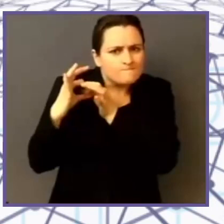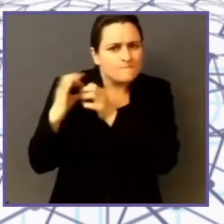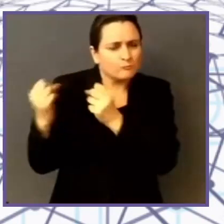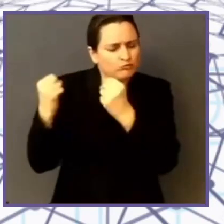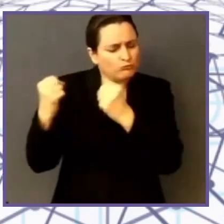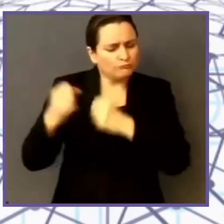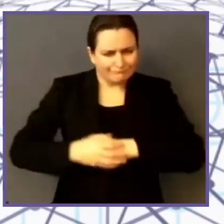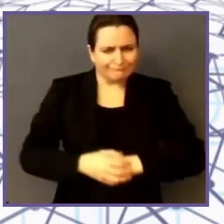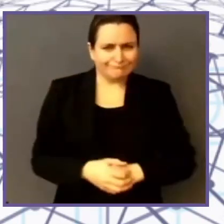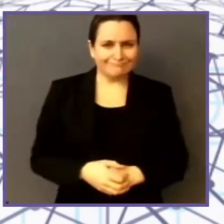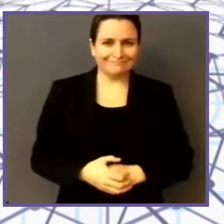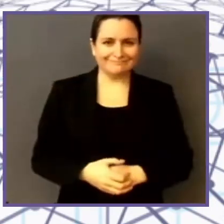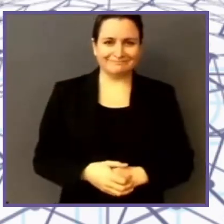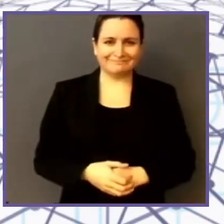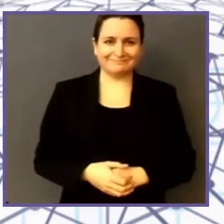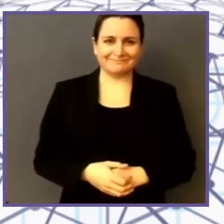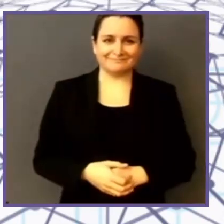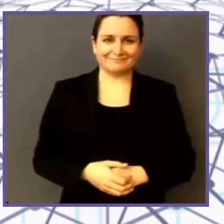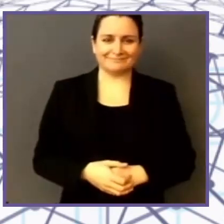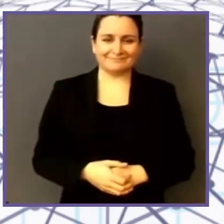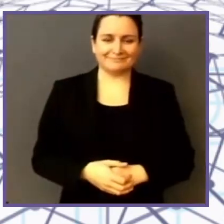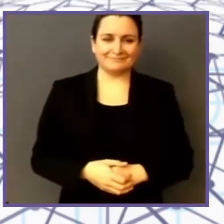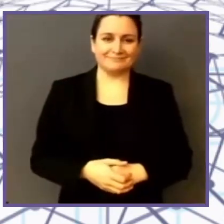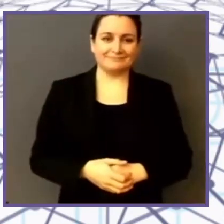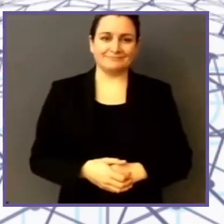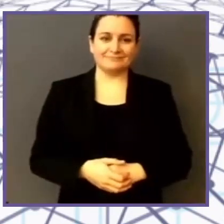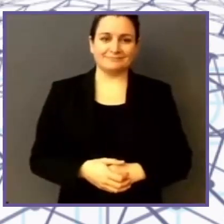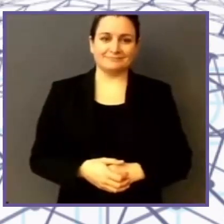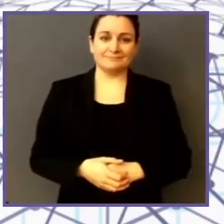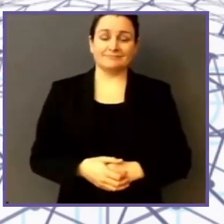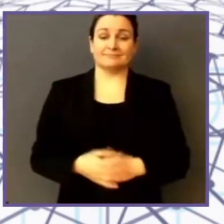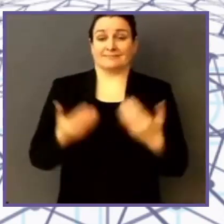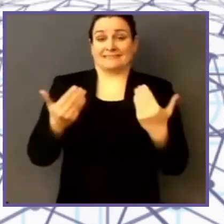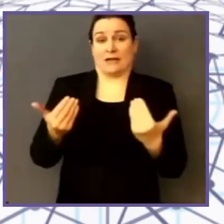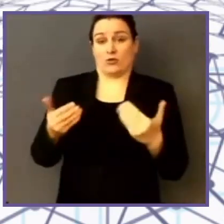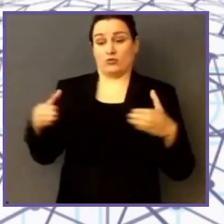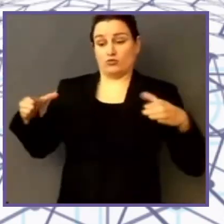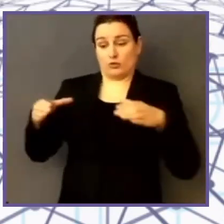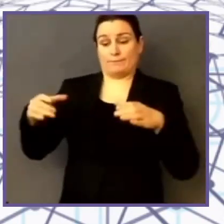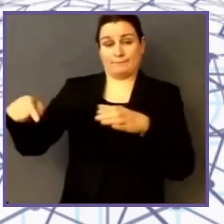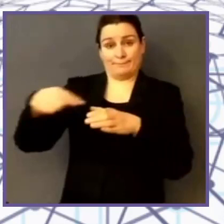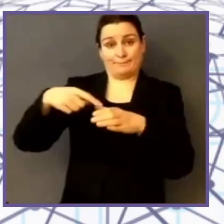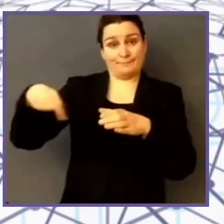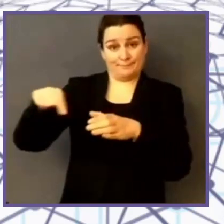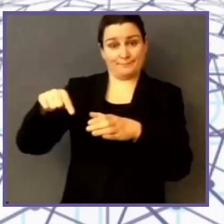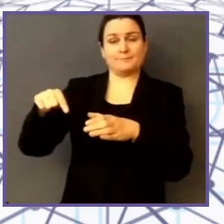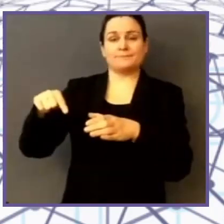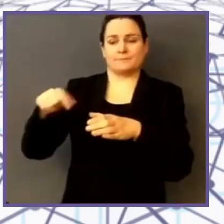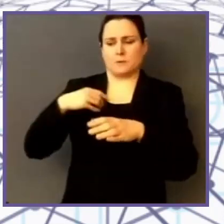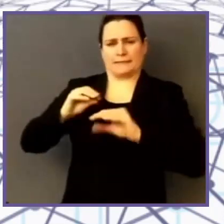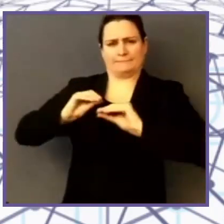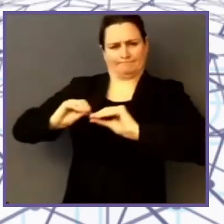And as I mentioned that we are training a group of 80 user fellows across South America,